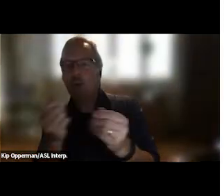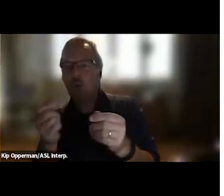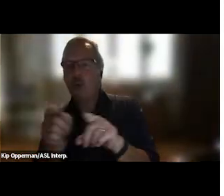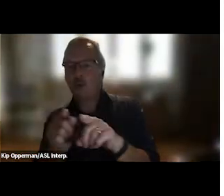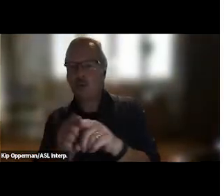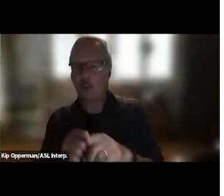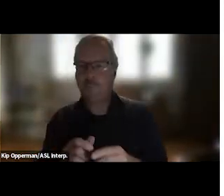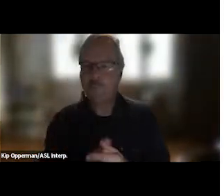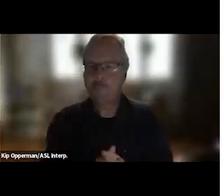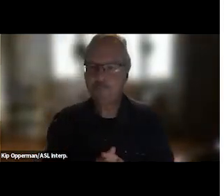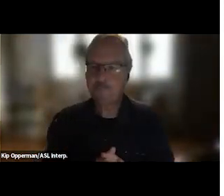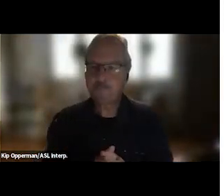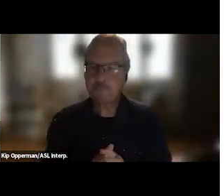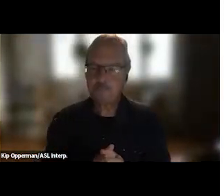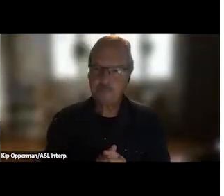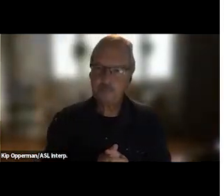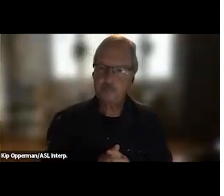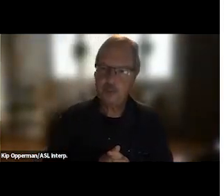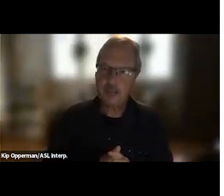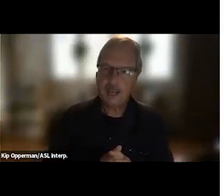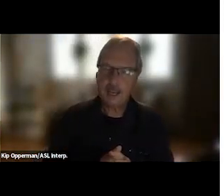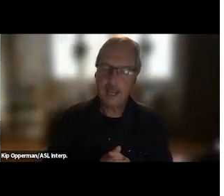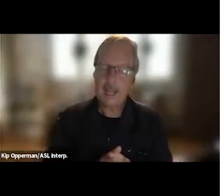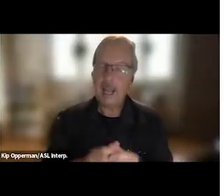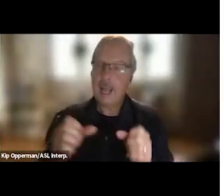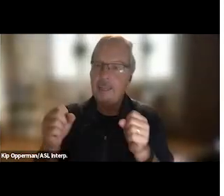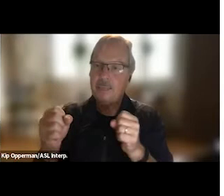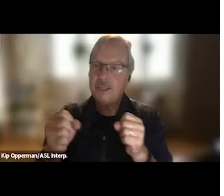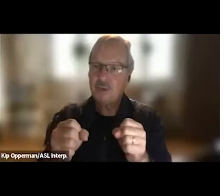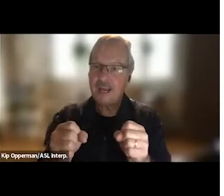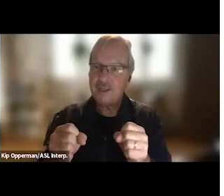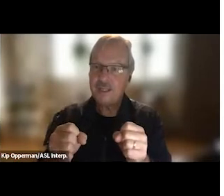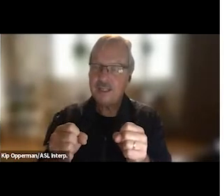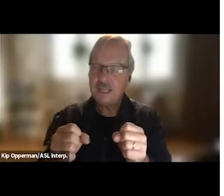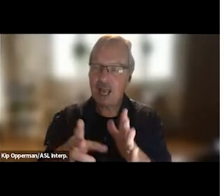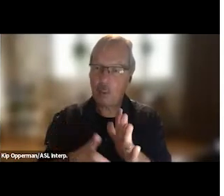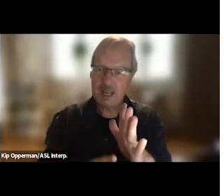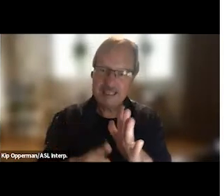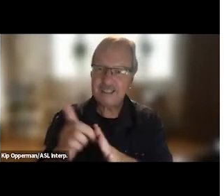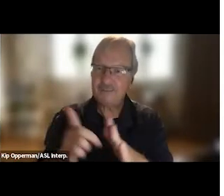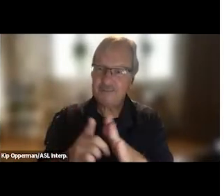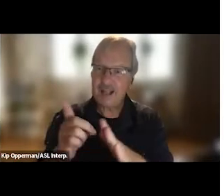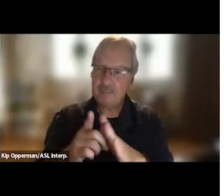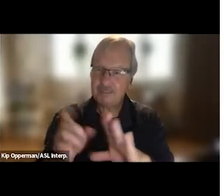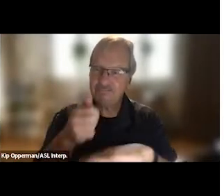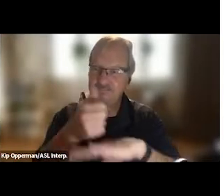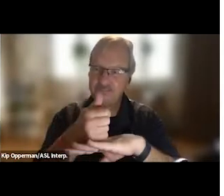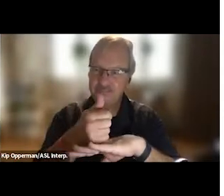And the strategies that Camden County has, we've developed and implemented, again, I mean, I could certainly talk forever